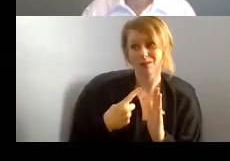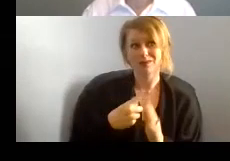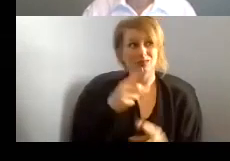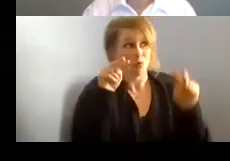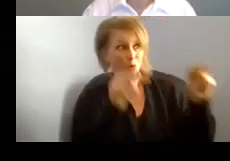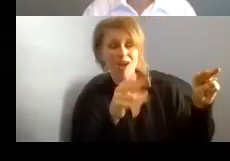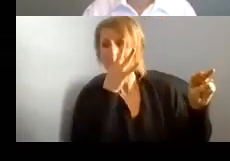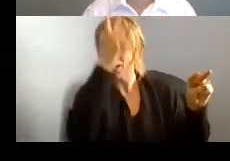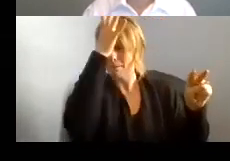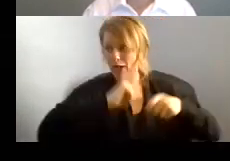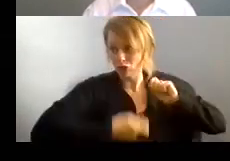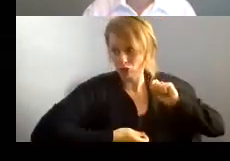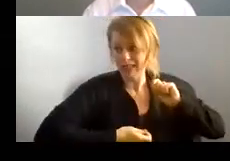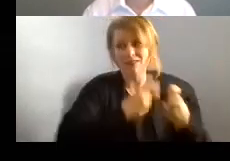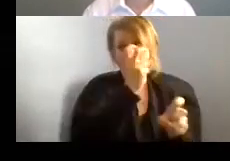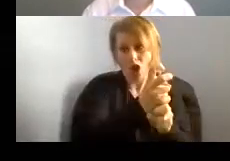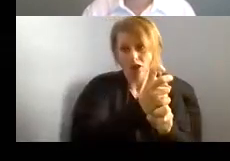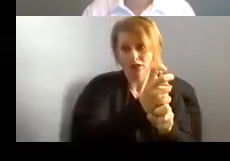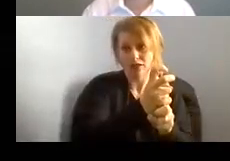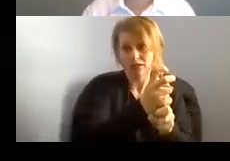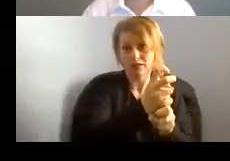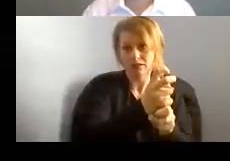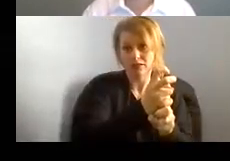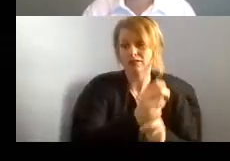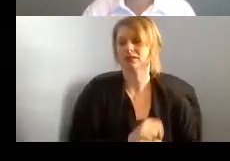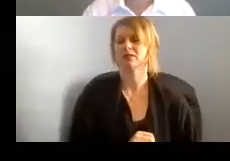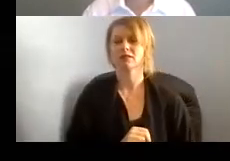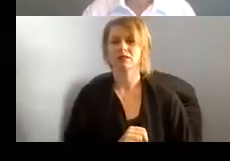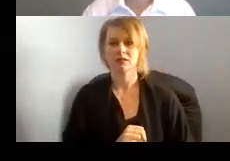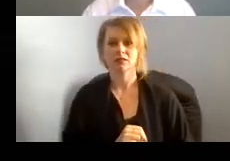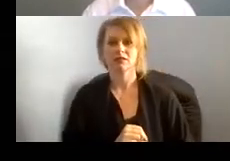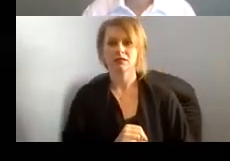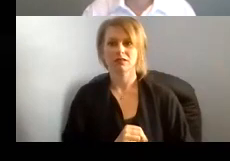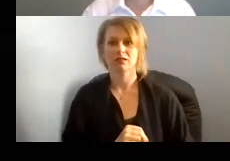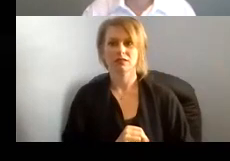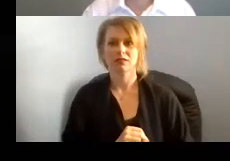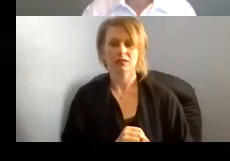And he just looked at me and said, if I had one more night where my mother cried herself to sleep on my shoulder, I was going to lose it.